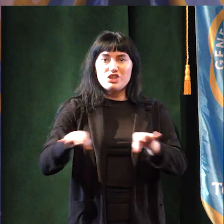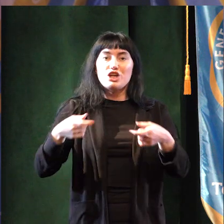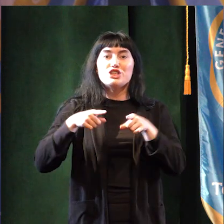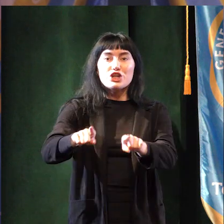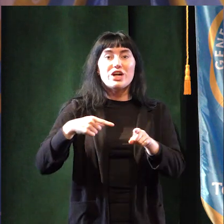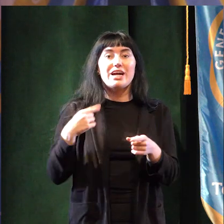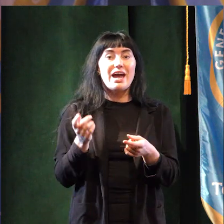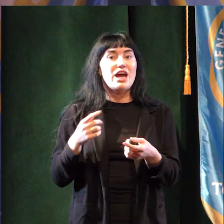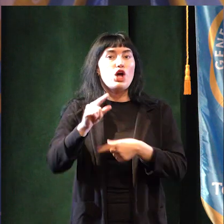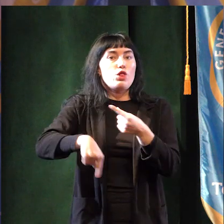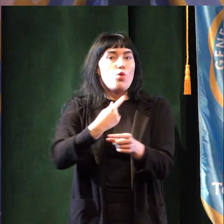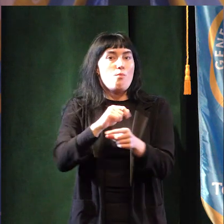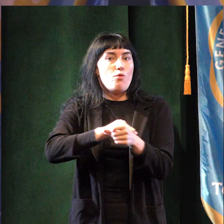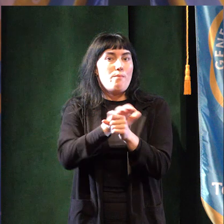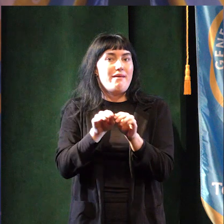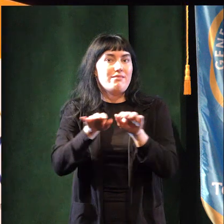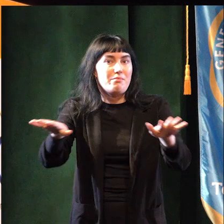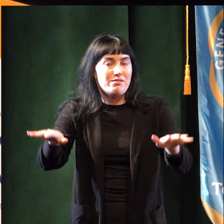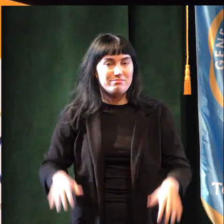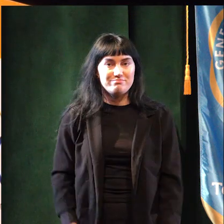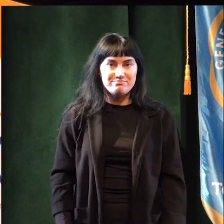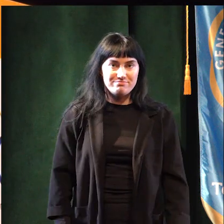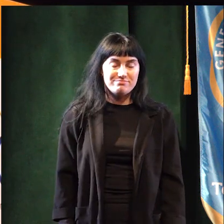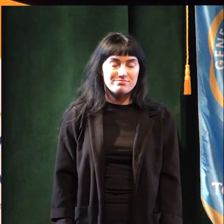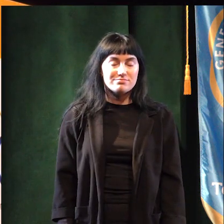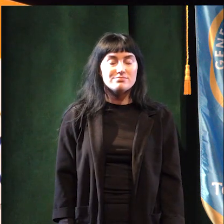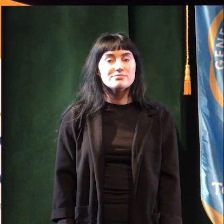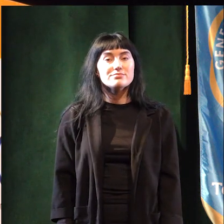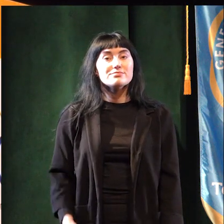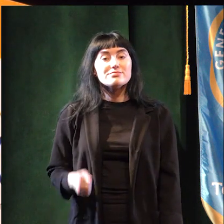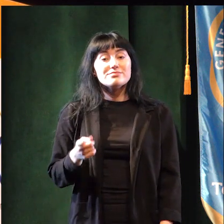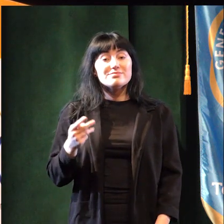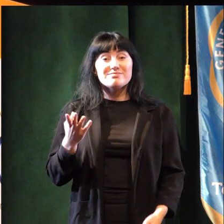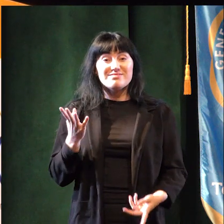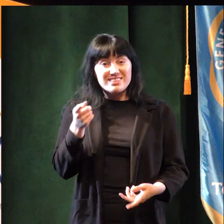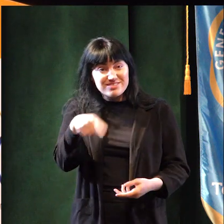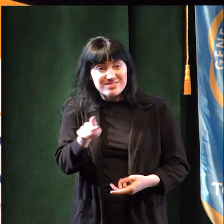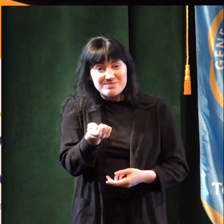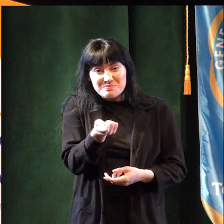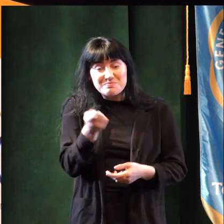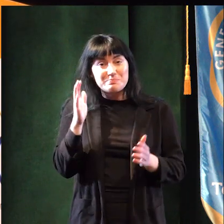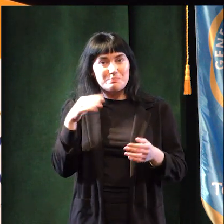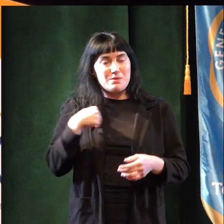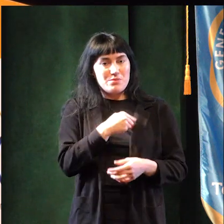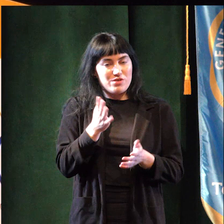during a global pandemic so as a member of a select group of college graduates